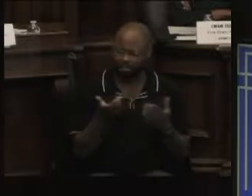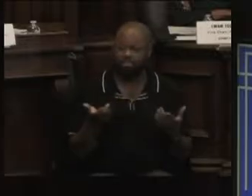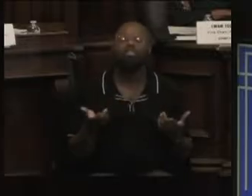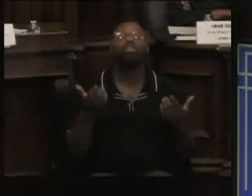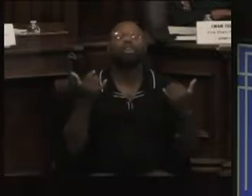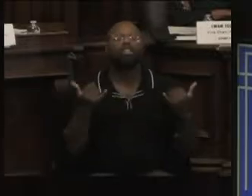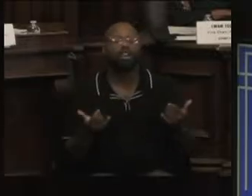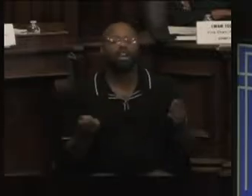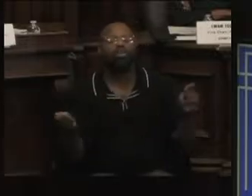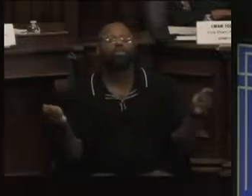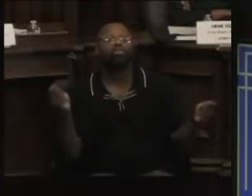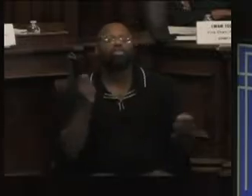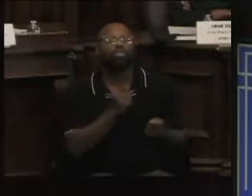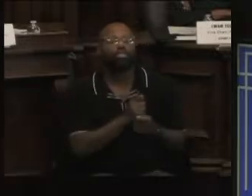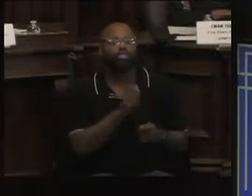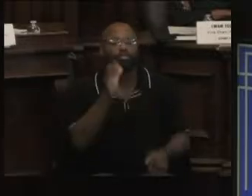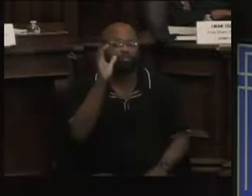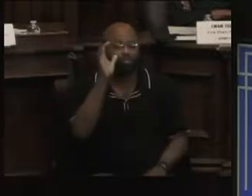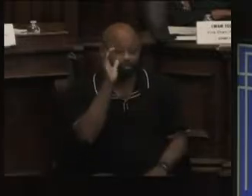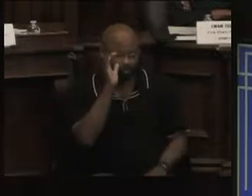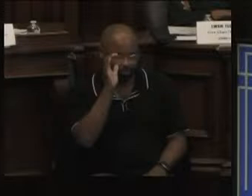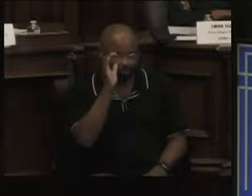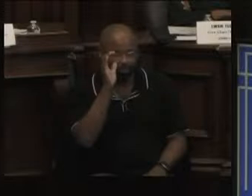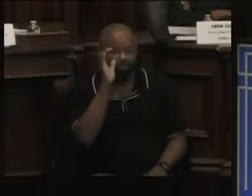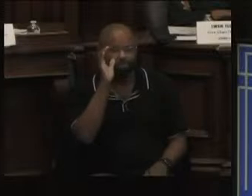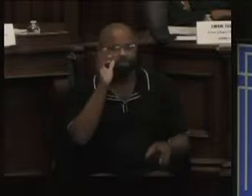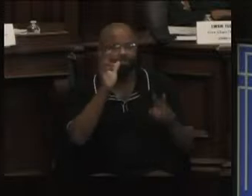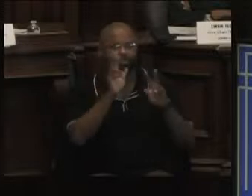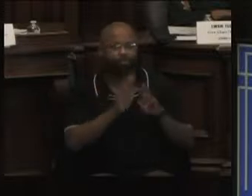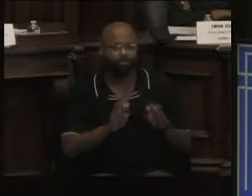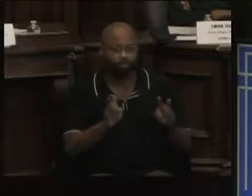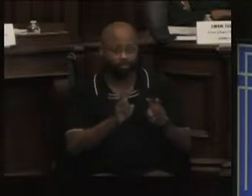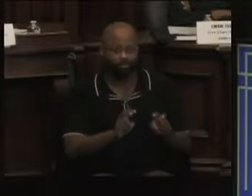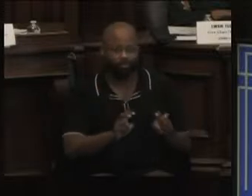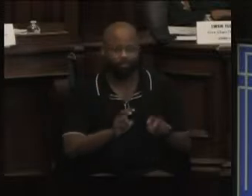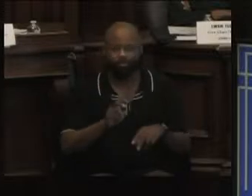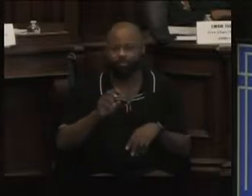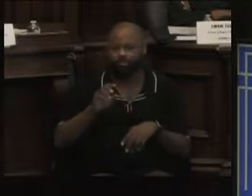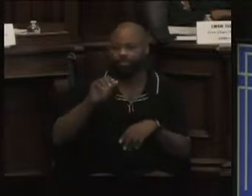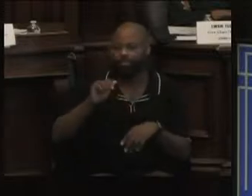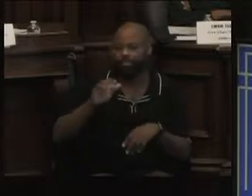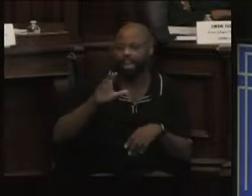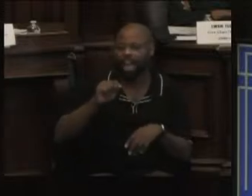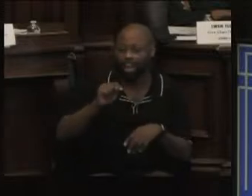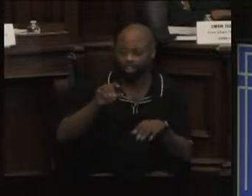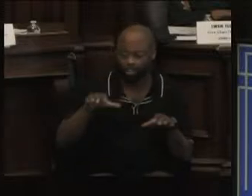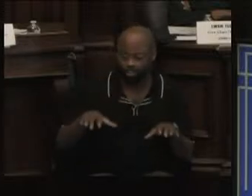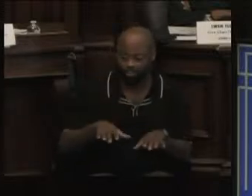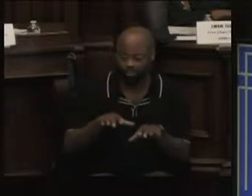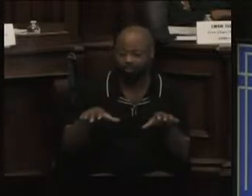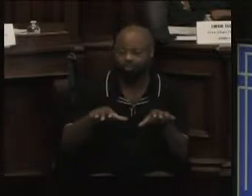their voices even had impact.